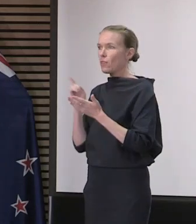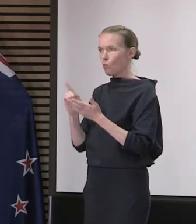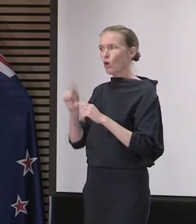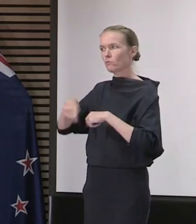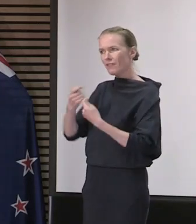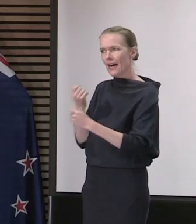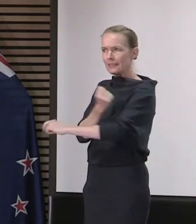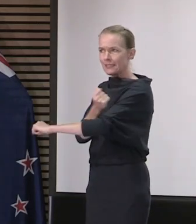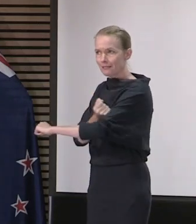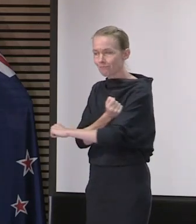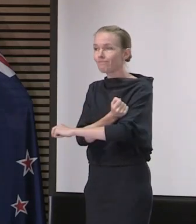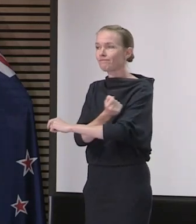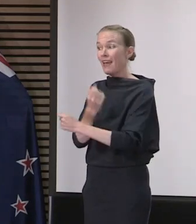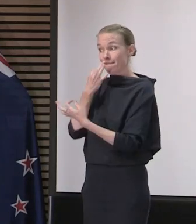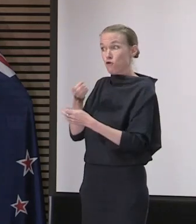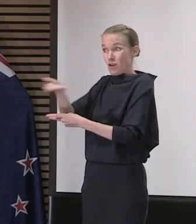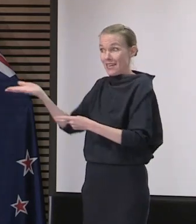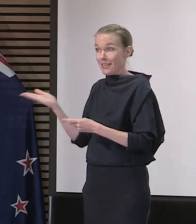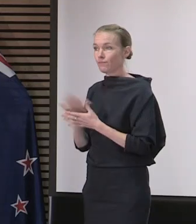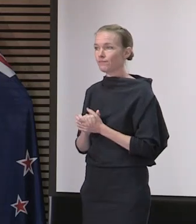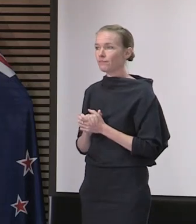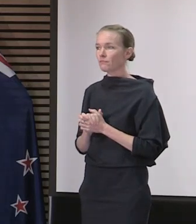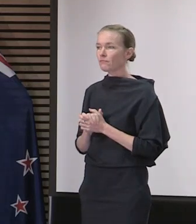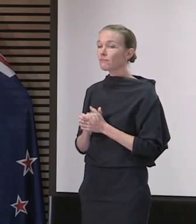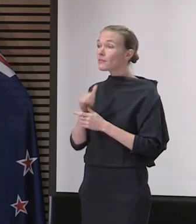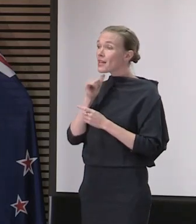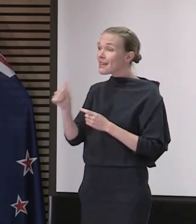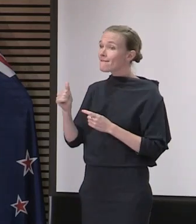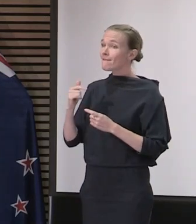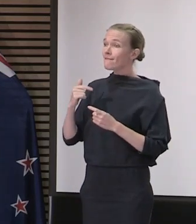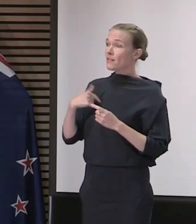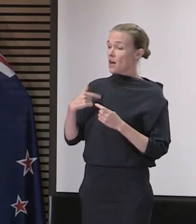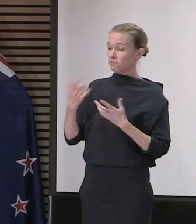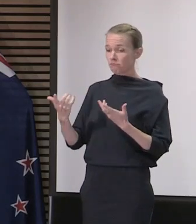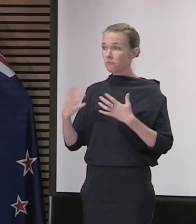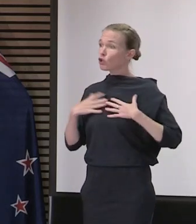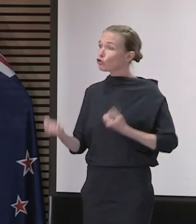month. I can reassure those of